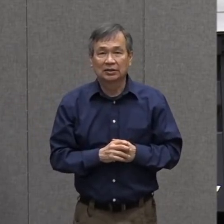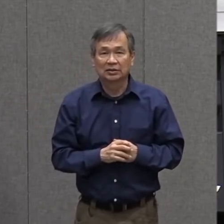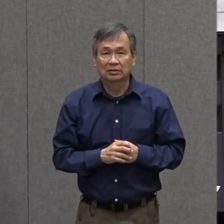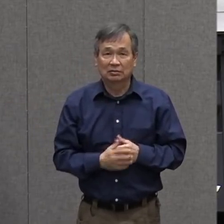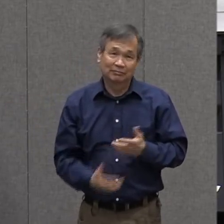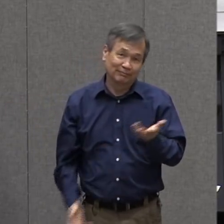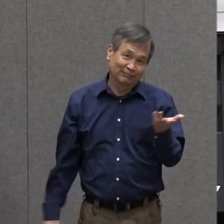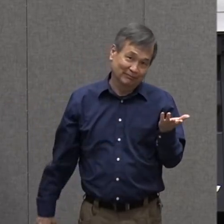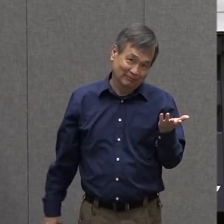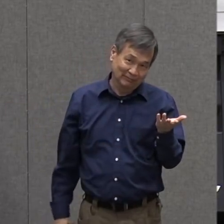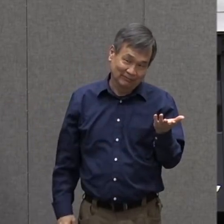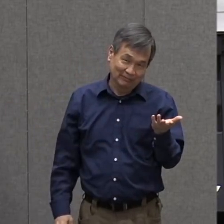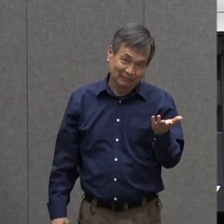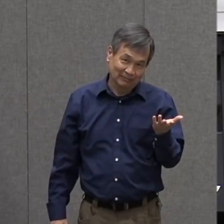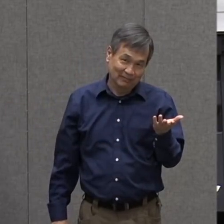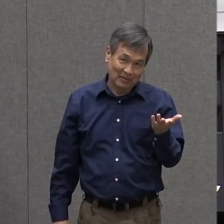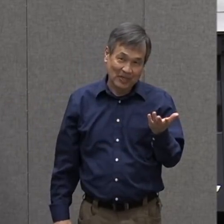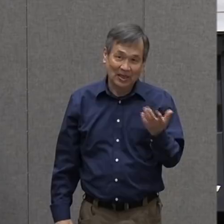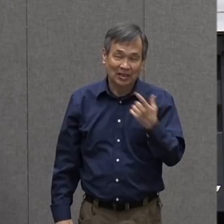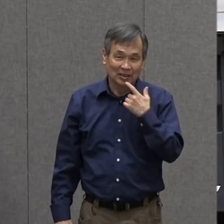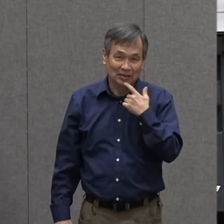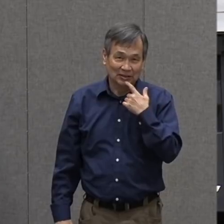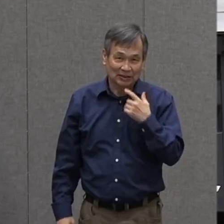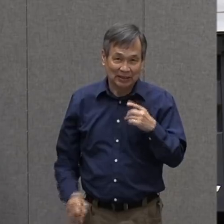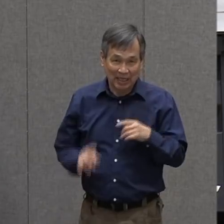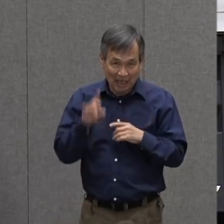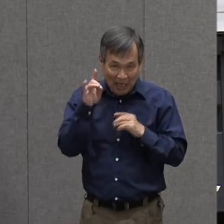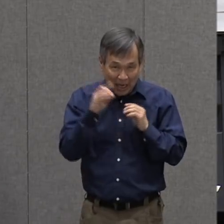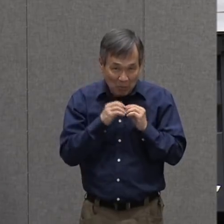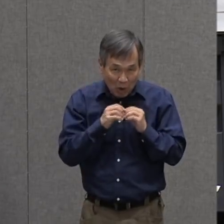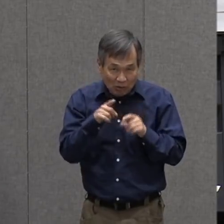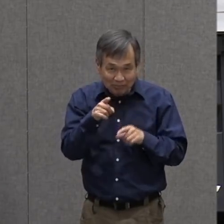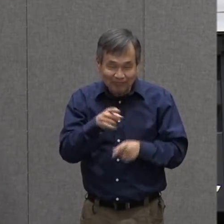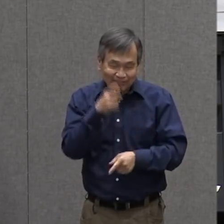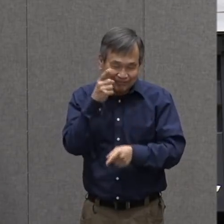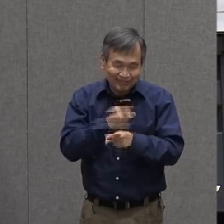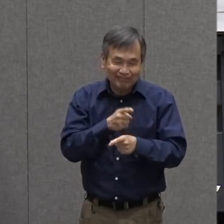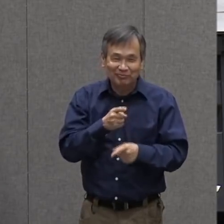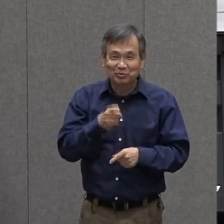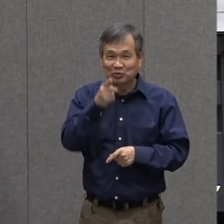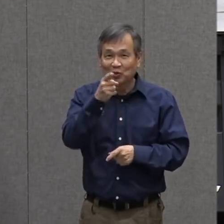You thought that, you said that it was eight more, you were correct. How could we get there?